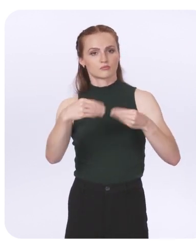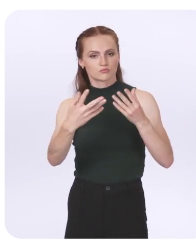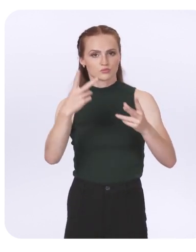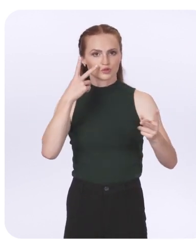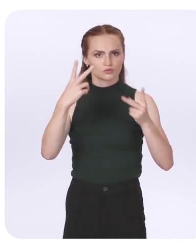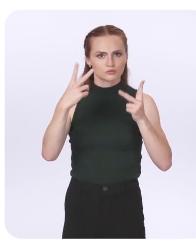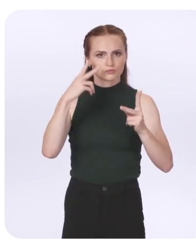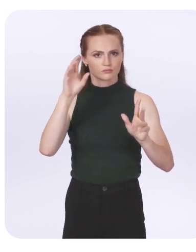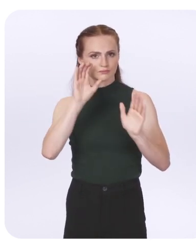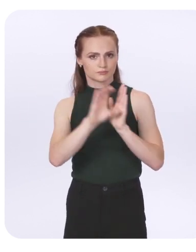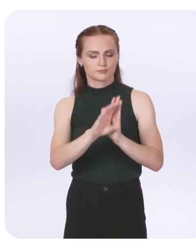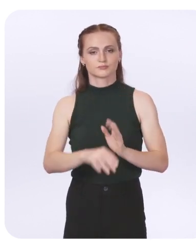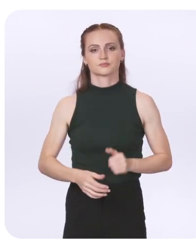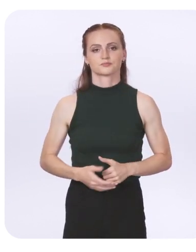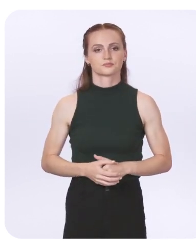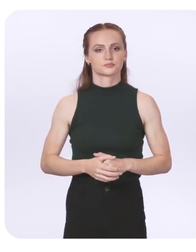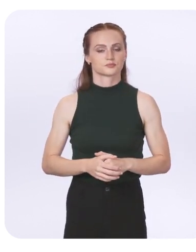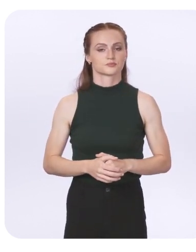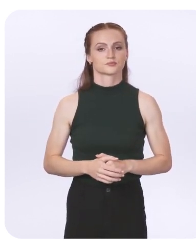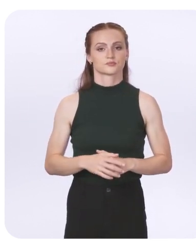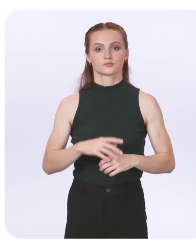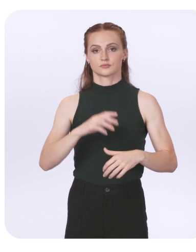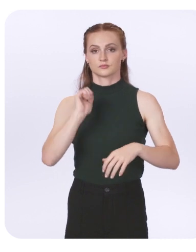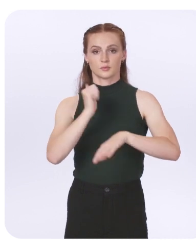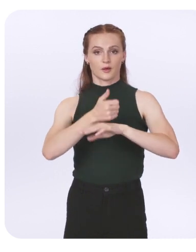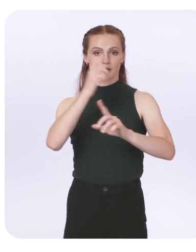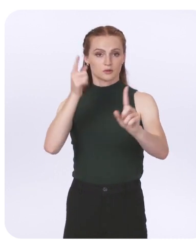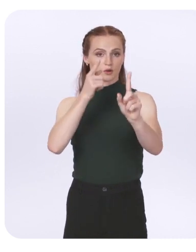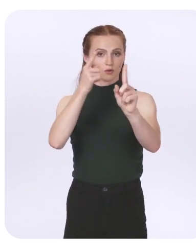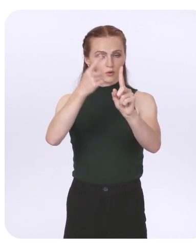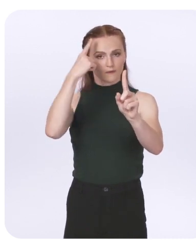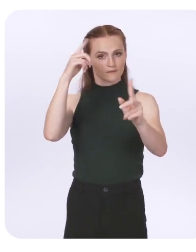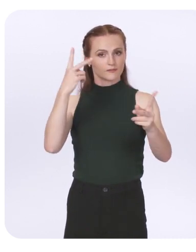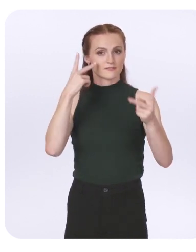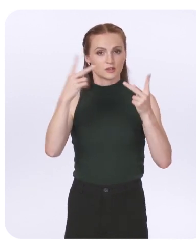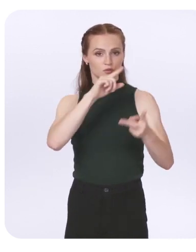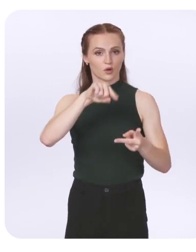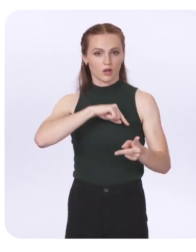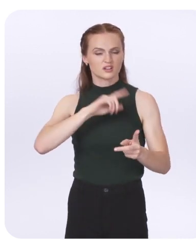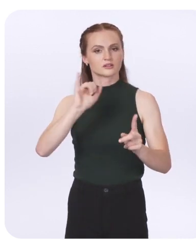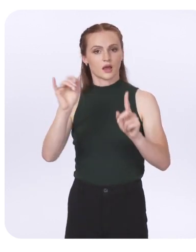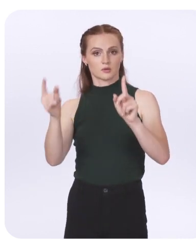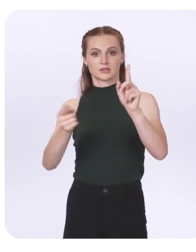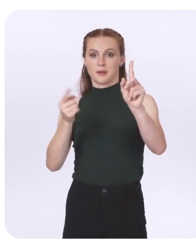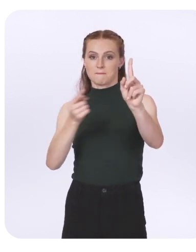So we set out a target for visual quality that was ambitious but actually still attainable.